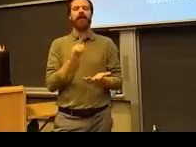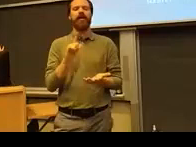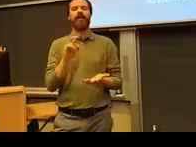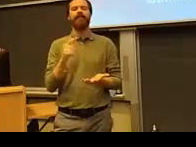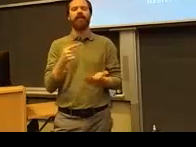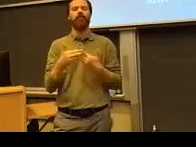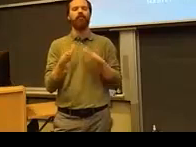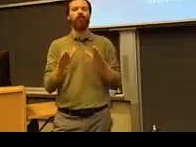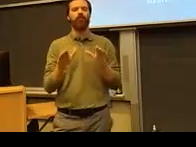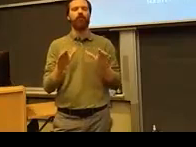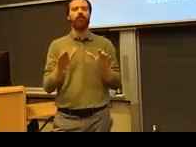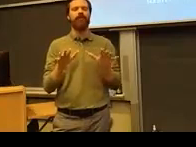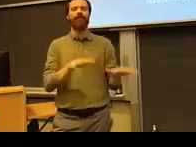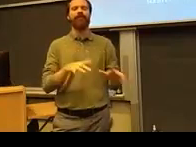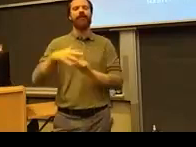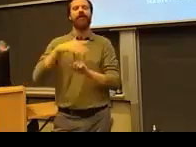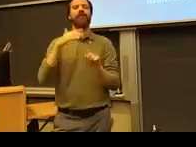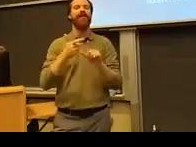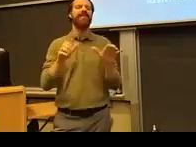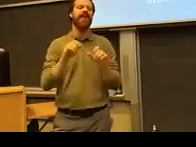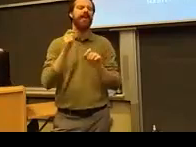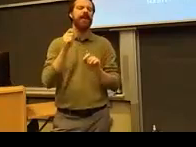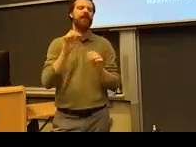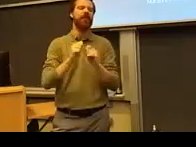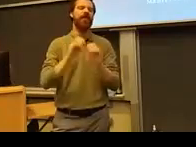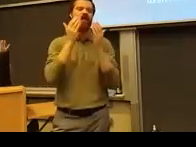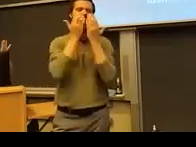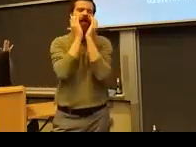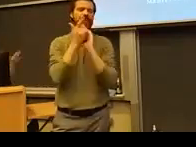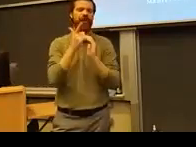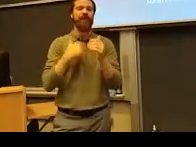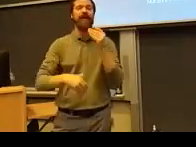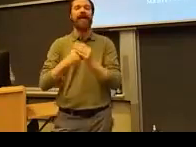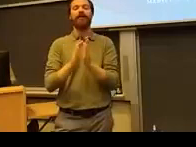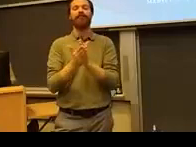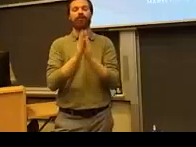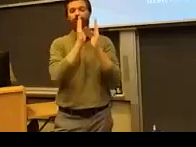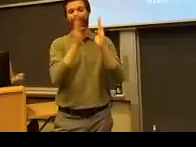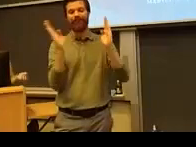for Halloween too which is kind of nice um we did we added a bookshelf um patients are here for a